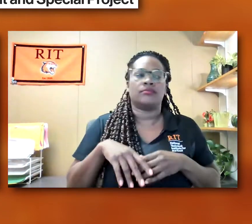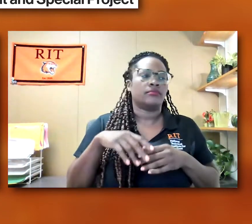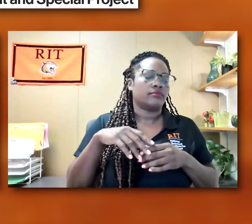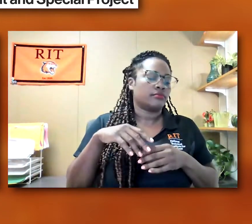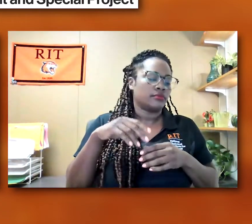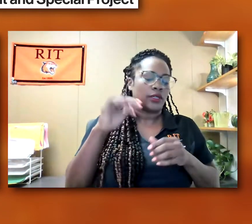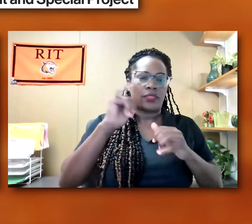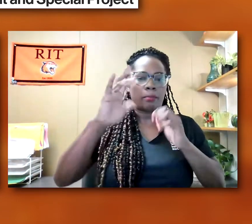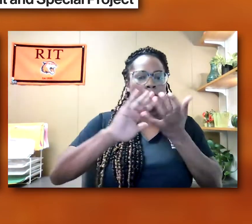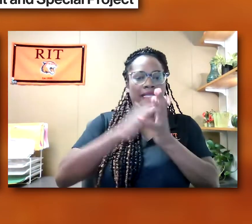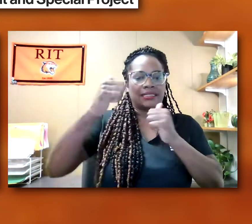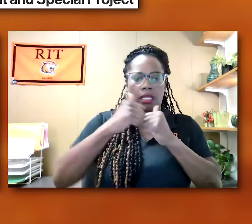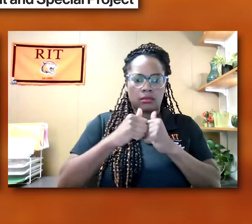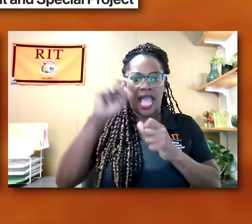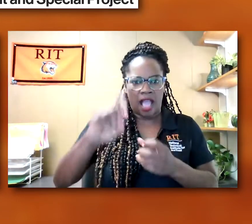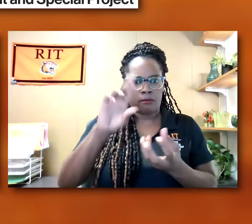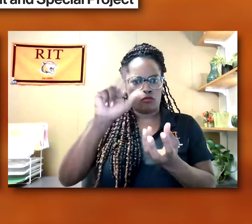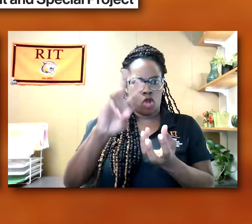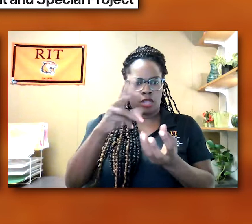and it's not boiled, by the way.